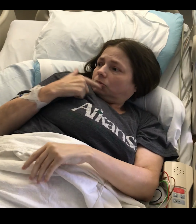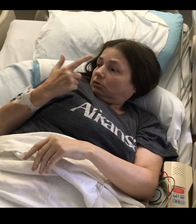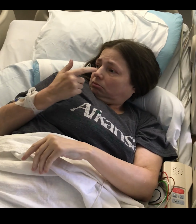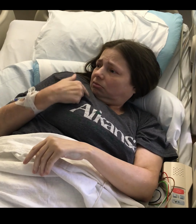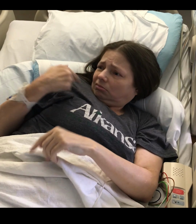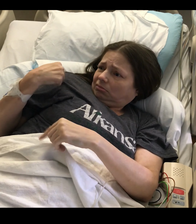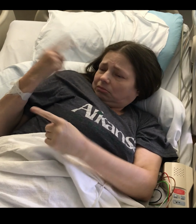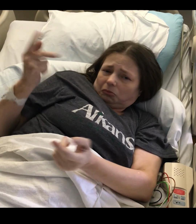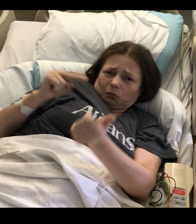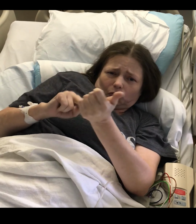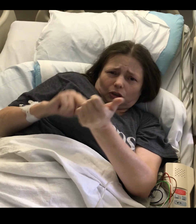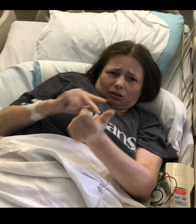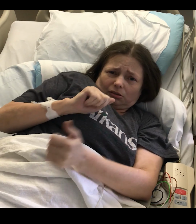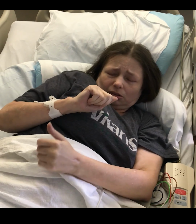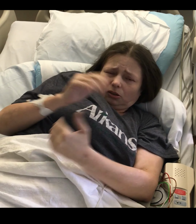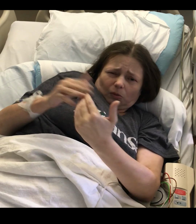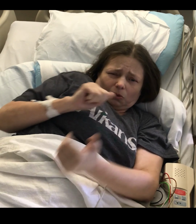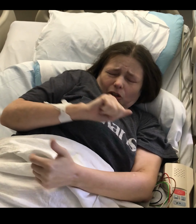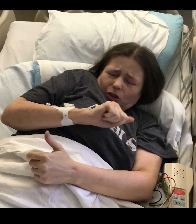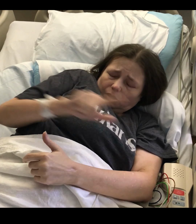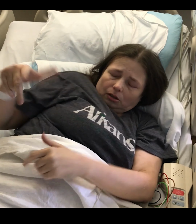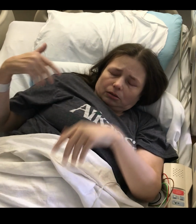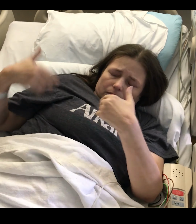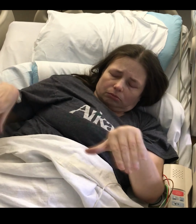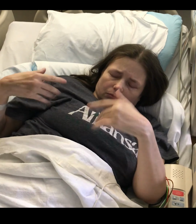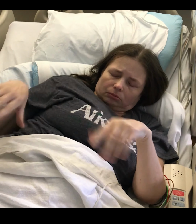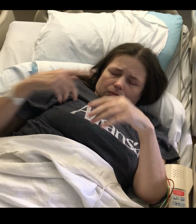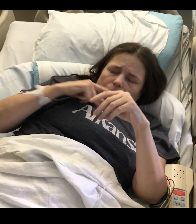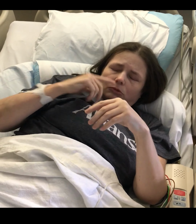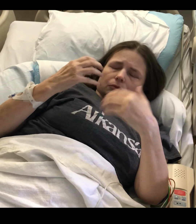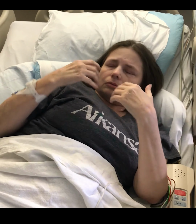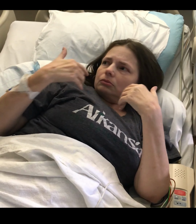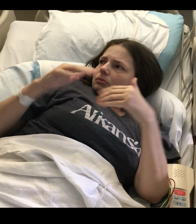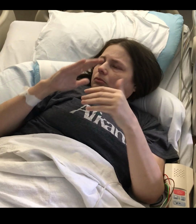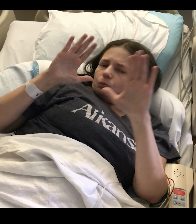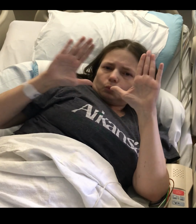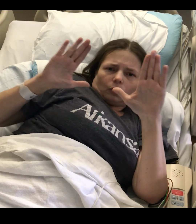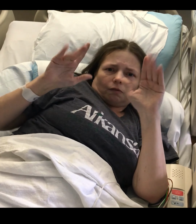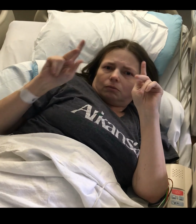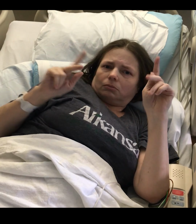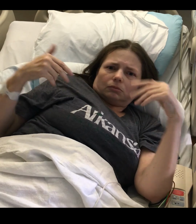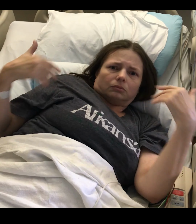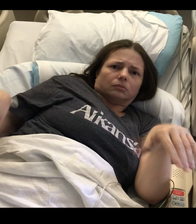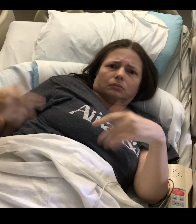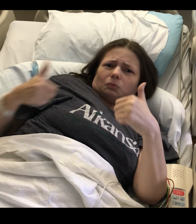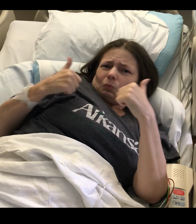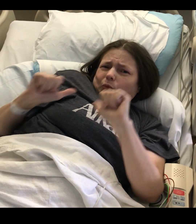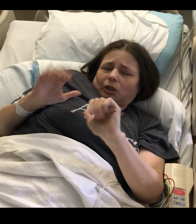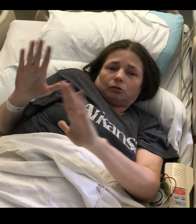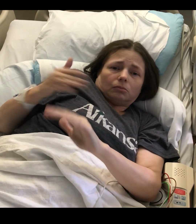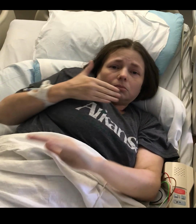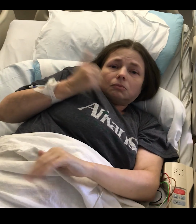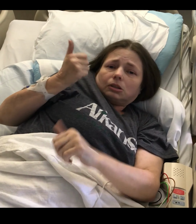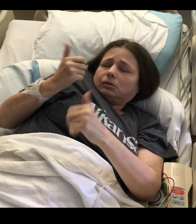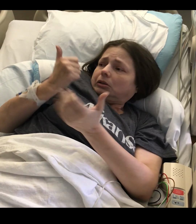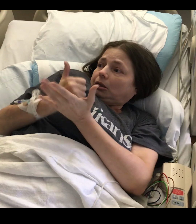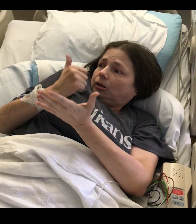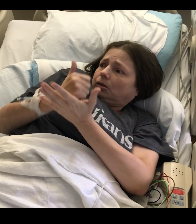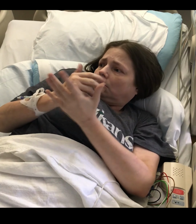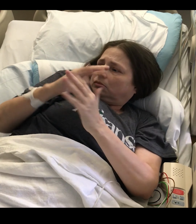The nurses and techs, staff... I cannot say enough wonderful things about them. Just about every one of them have shown me kindness,